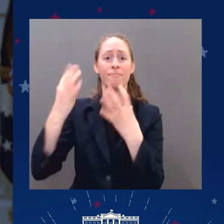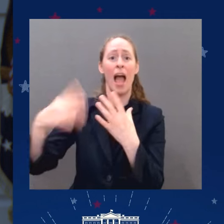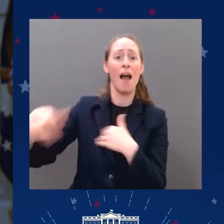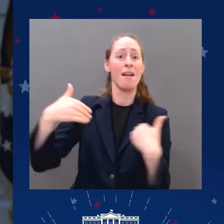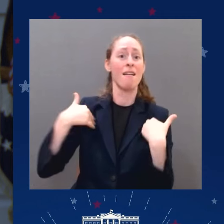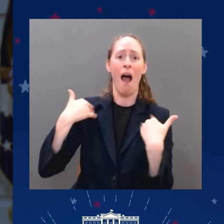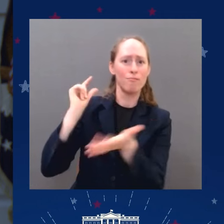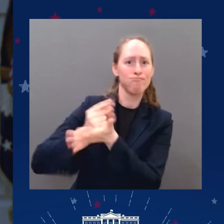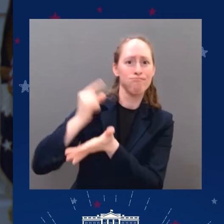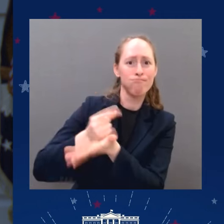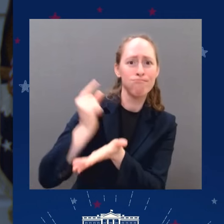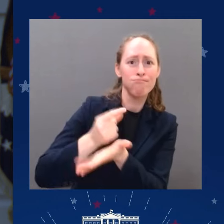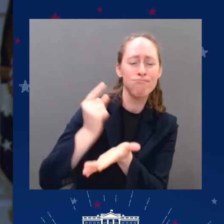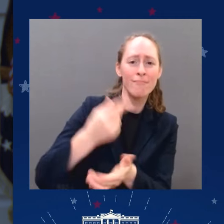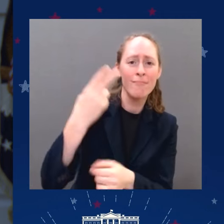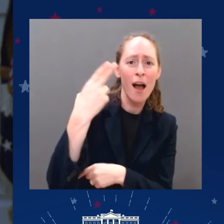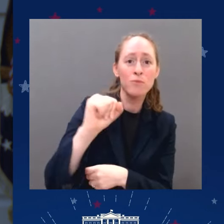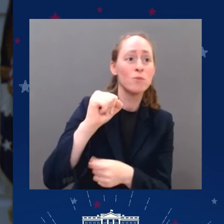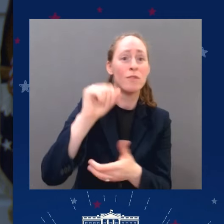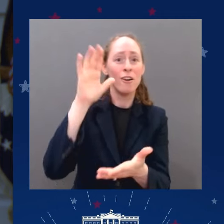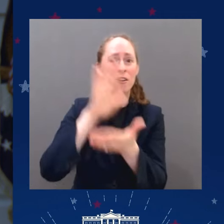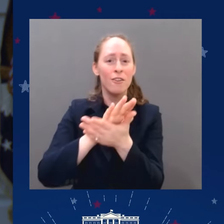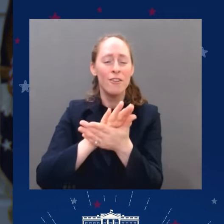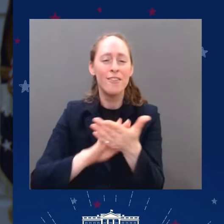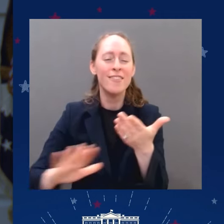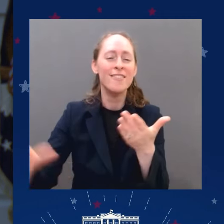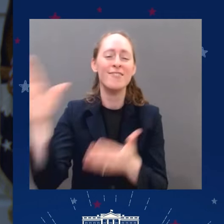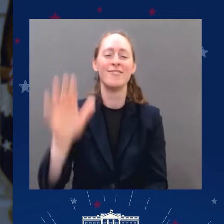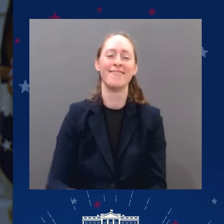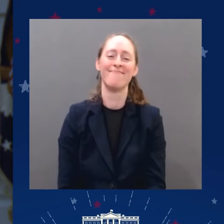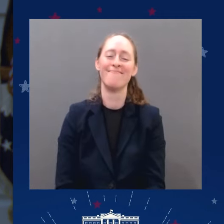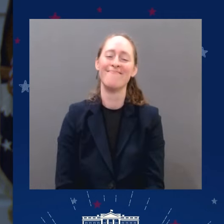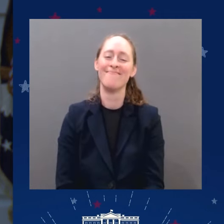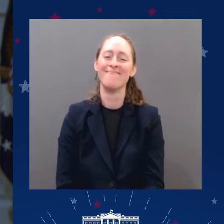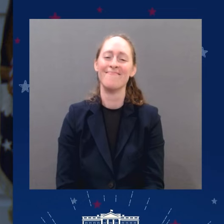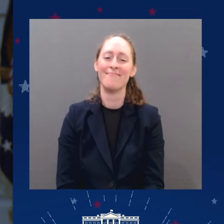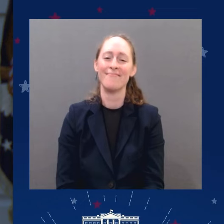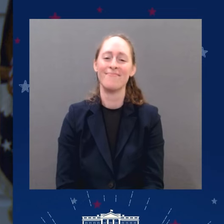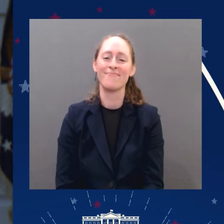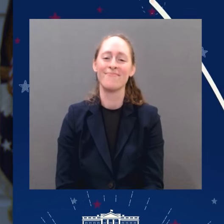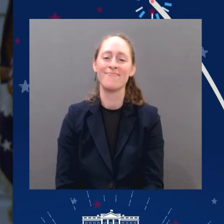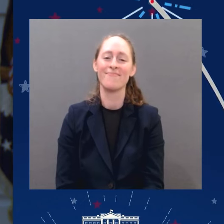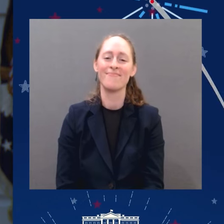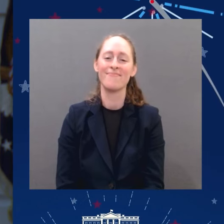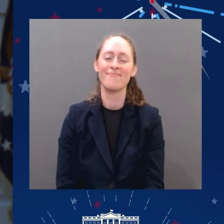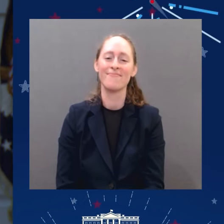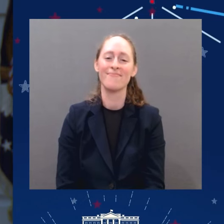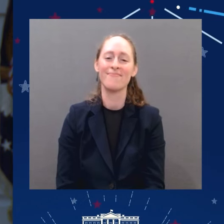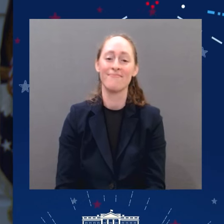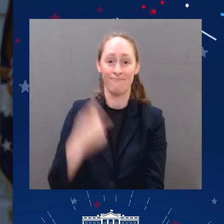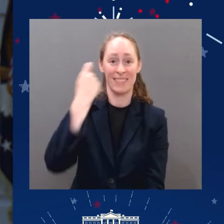the military will understand -- to Europe, to the NATO meeting. We're relying on what we can do